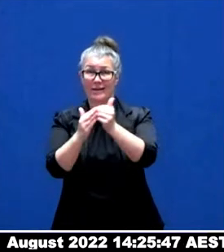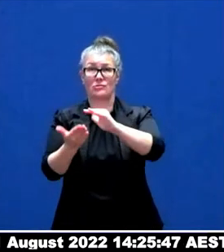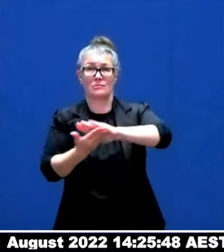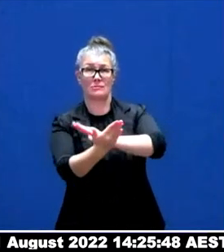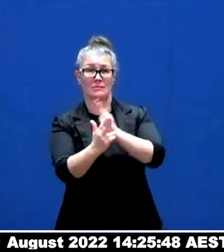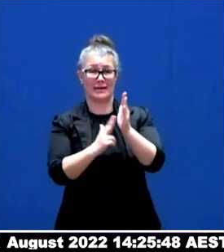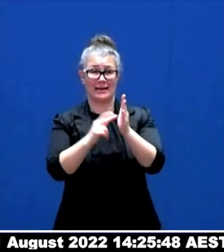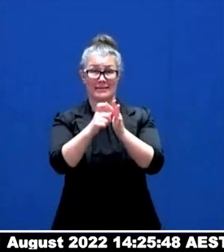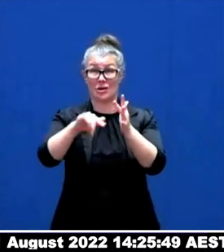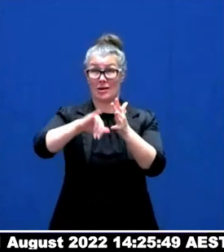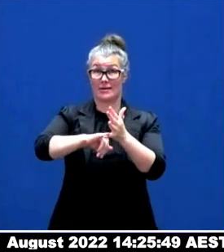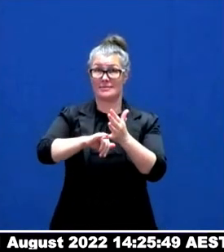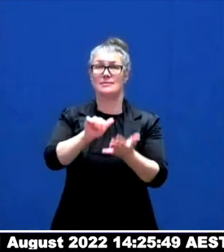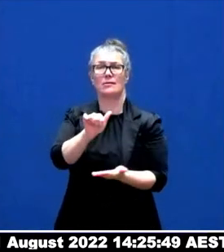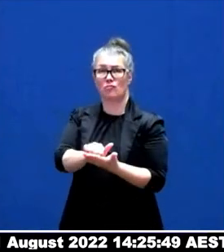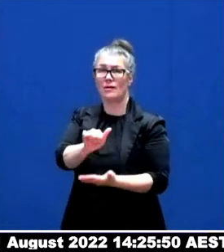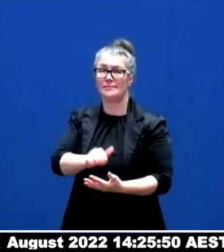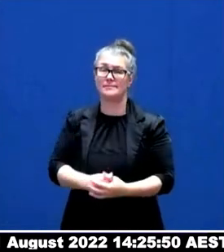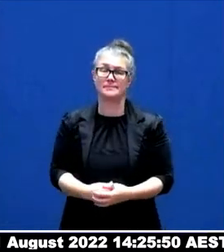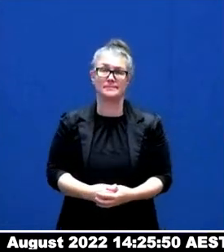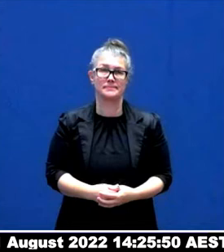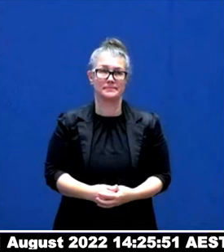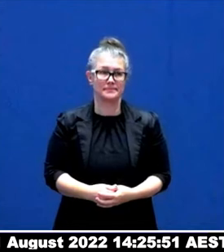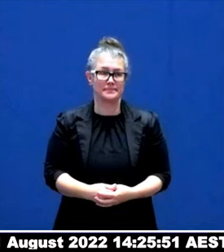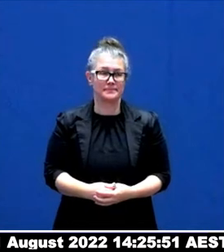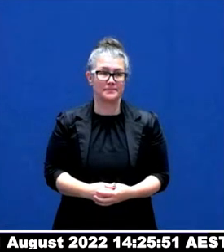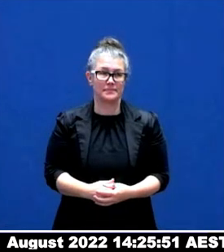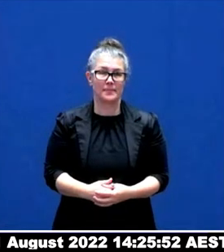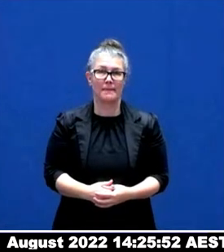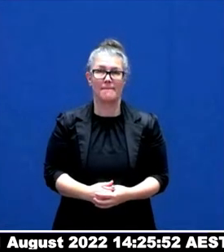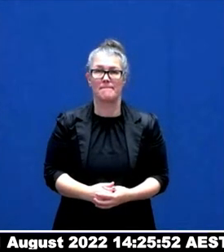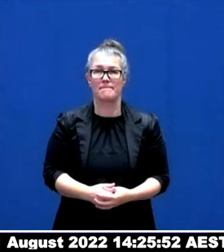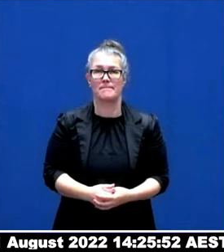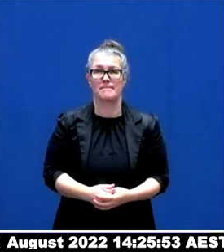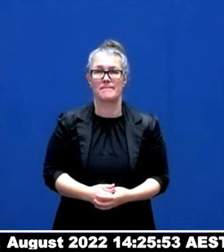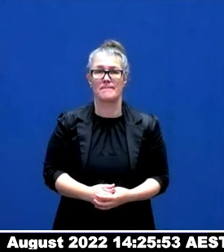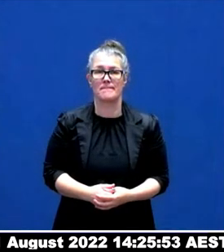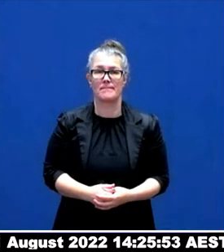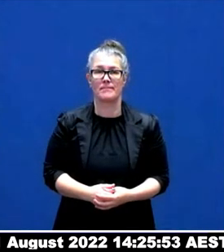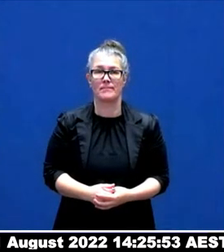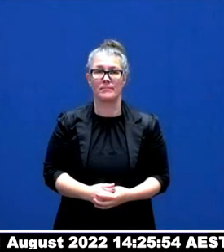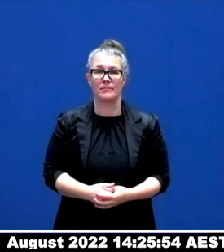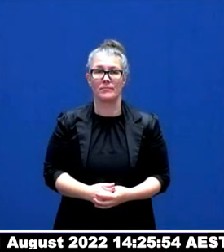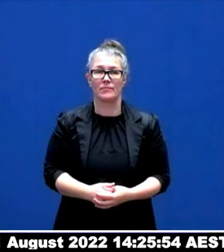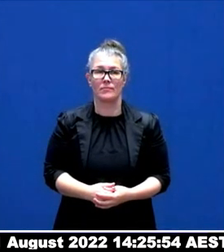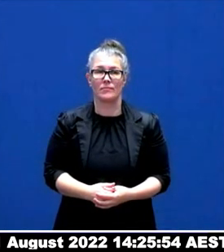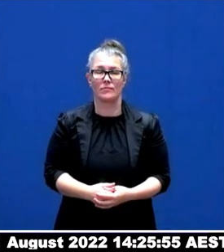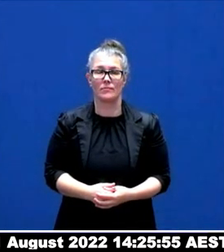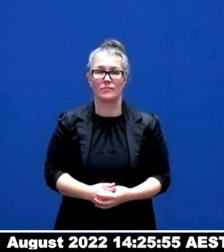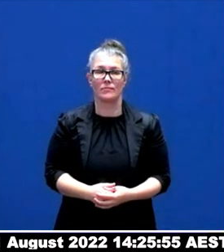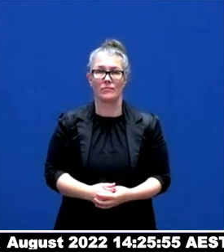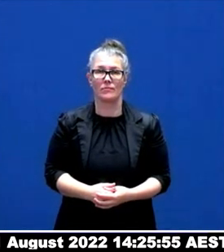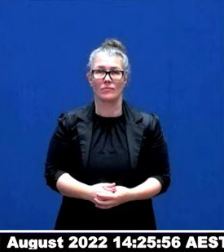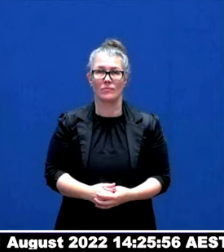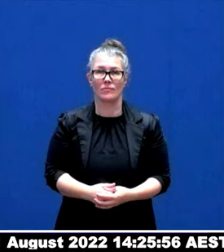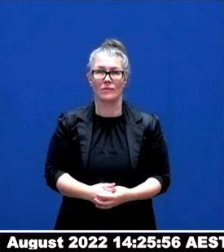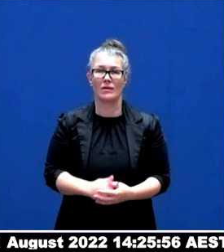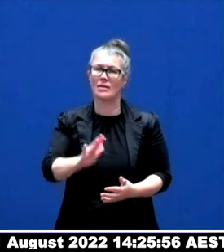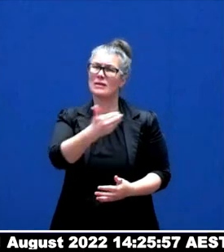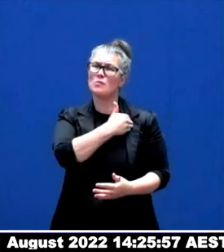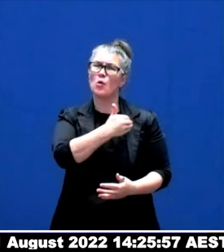Correct. MS DOWSETT: In her evidence this morning, Ms Mitchell said